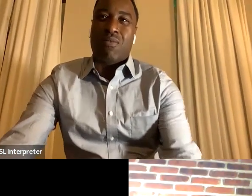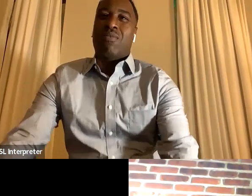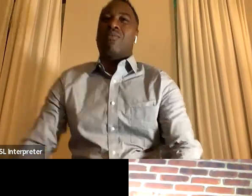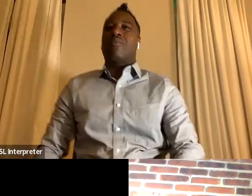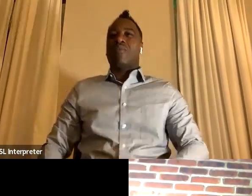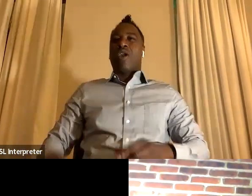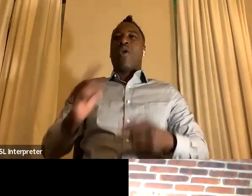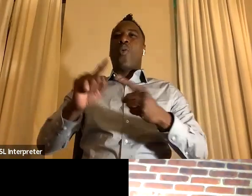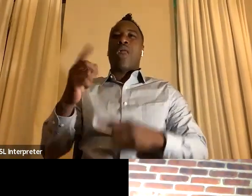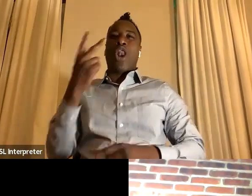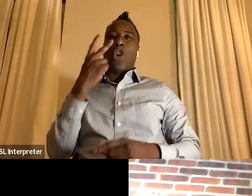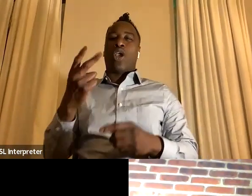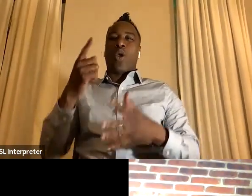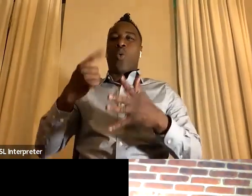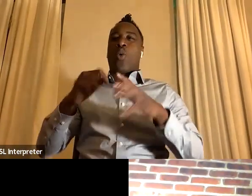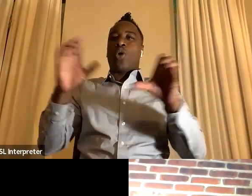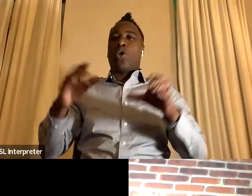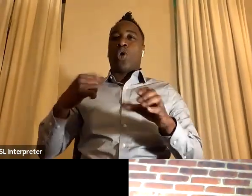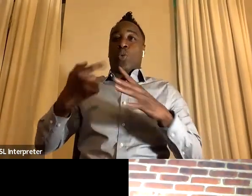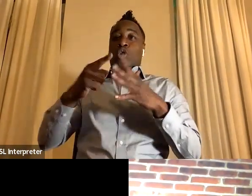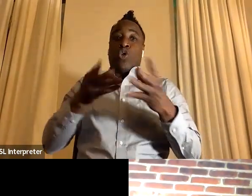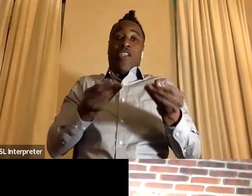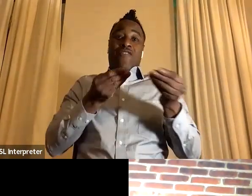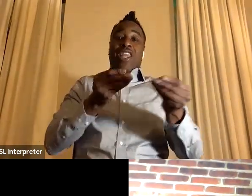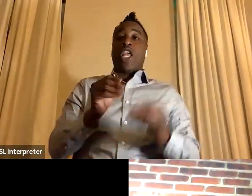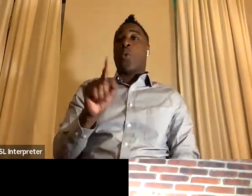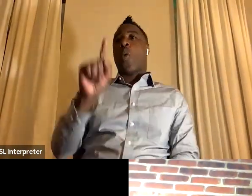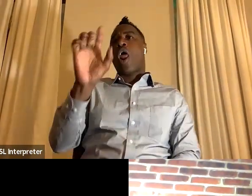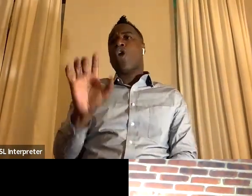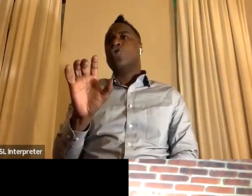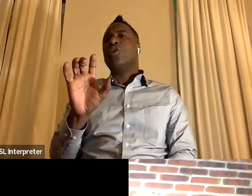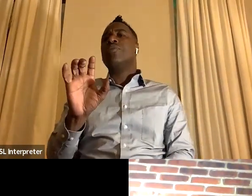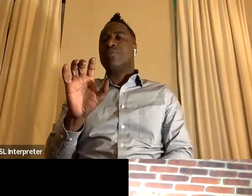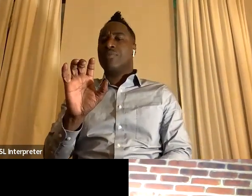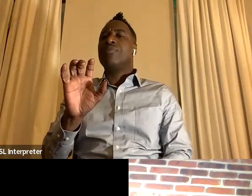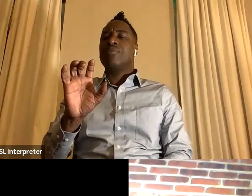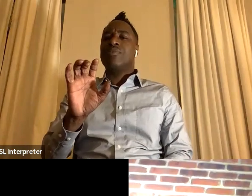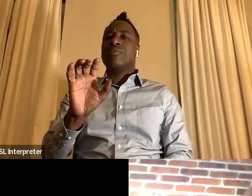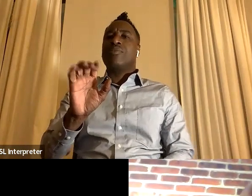we started out feeding 100 homeless people, providing